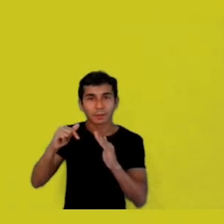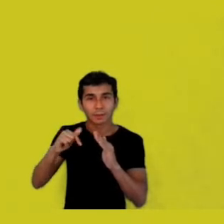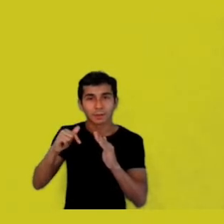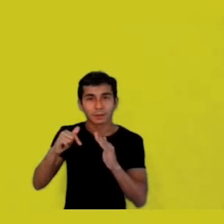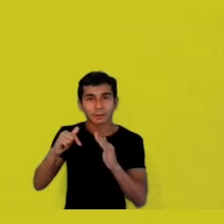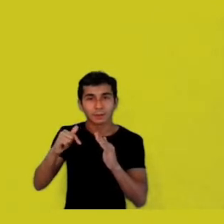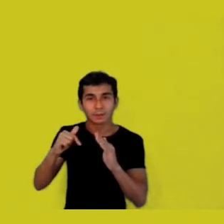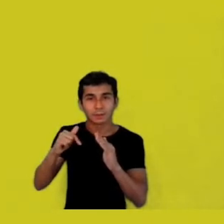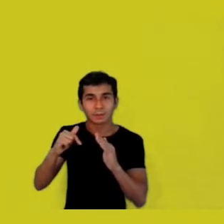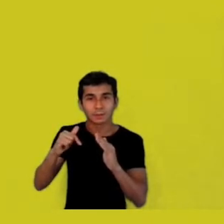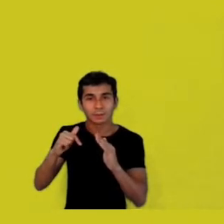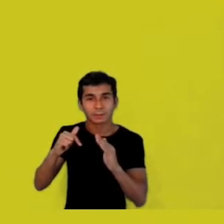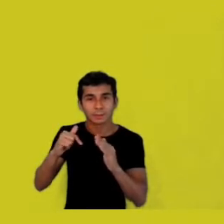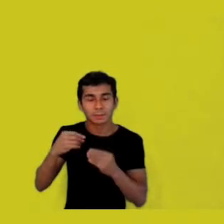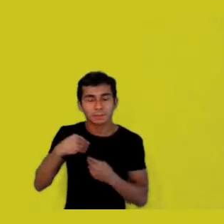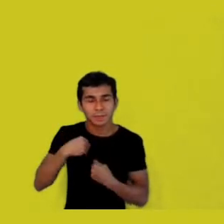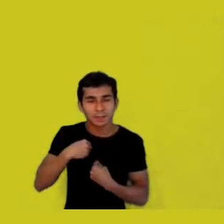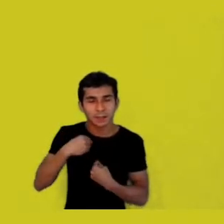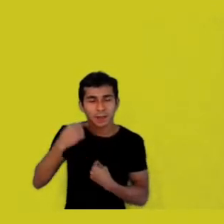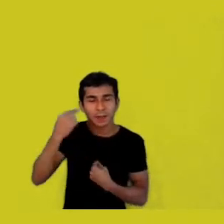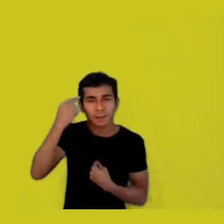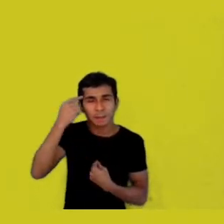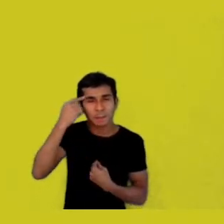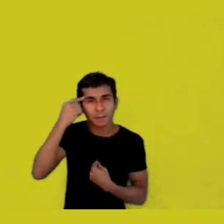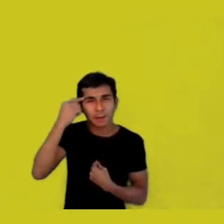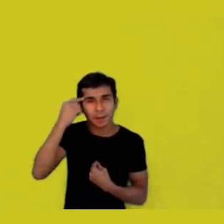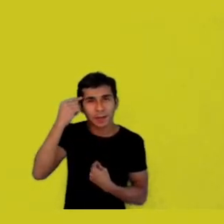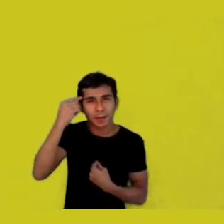I mean, I always think in Kikongo.